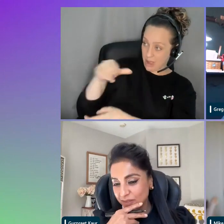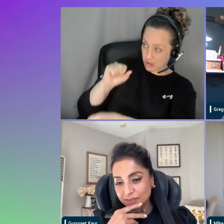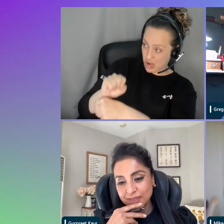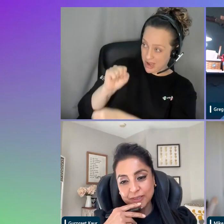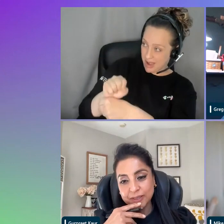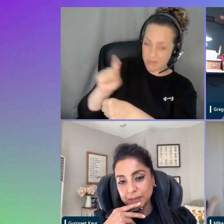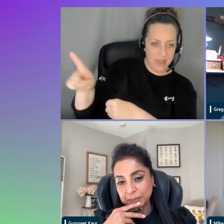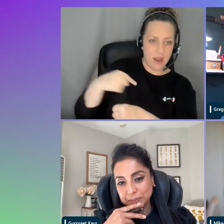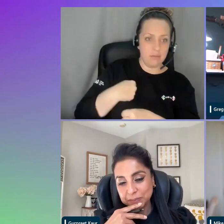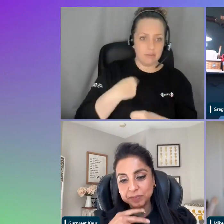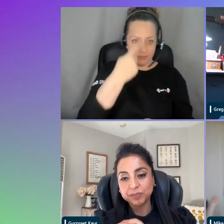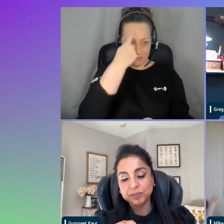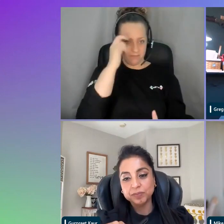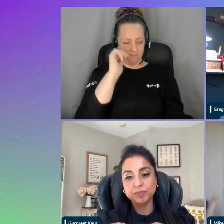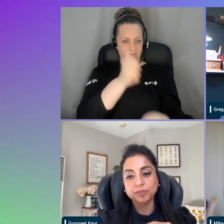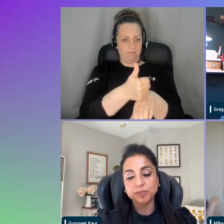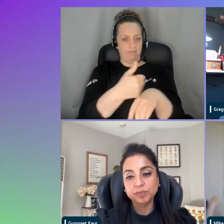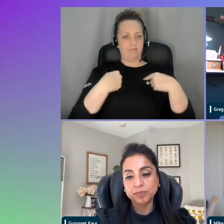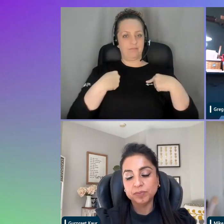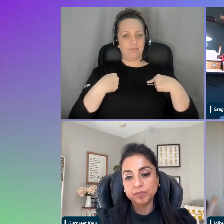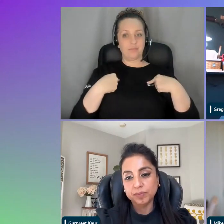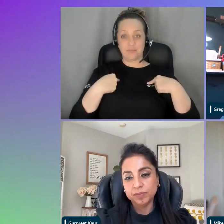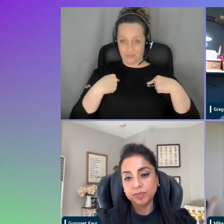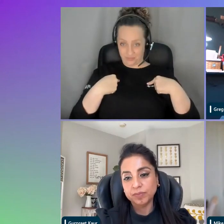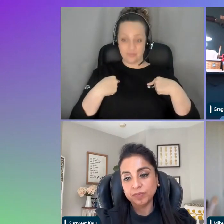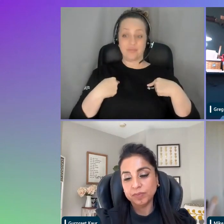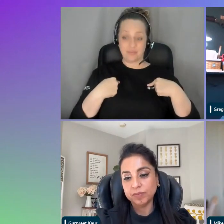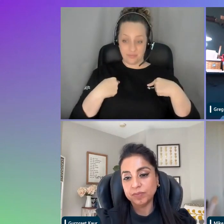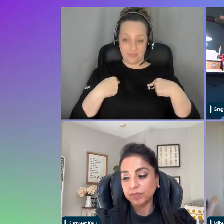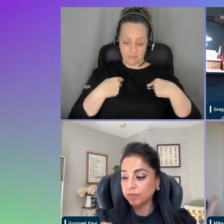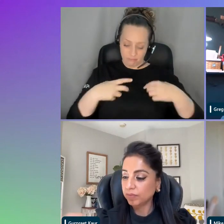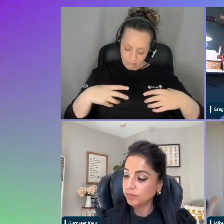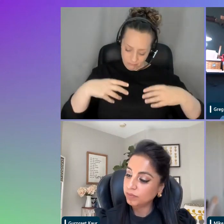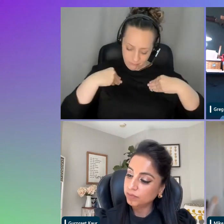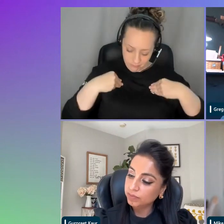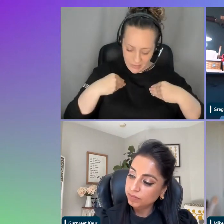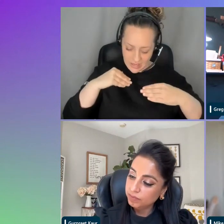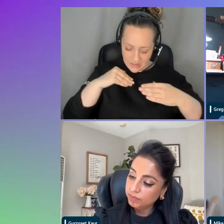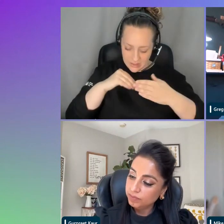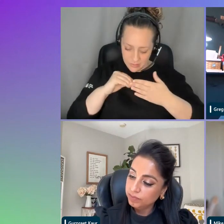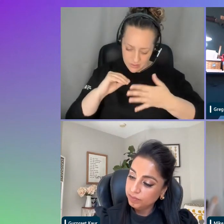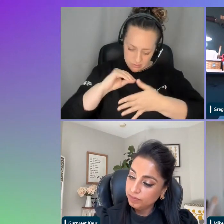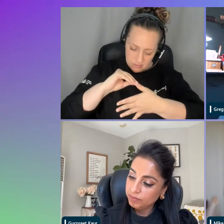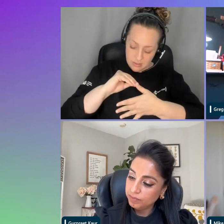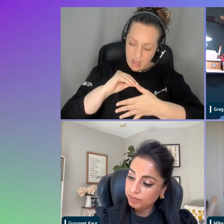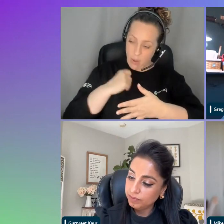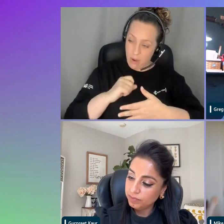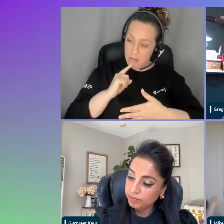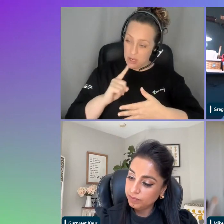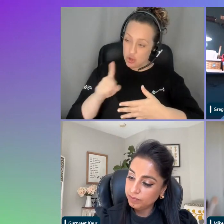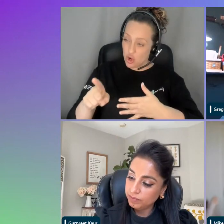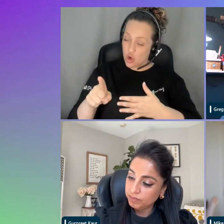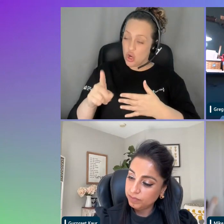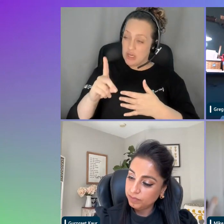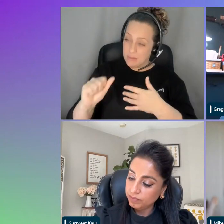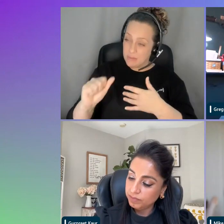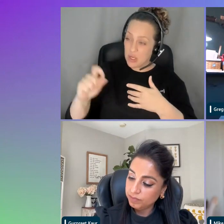that's how I bring myself to the role. And it's really to make sure that people with disability and their needs, uh, are represented at the executive level in technical meetings and